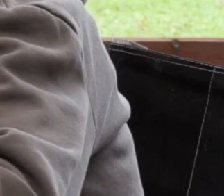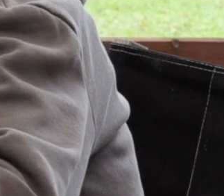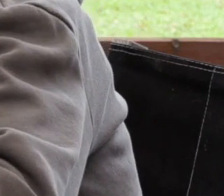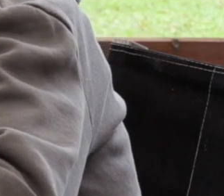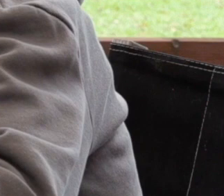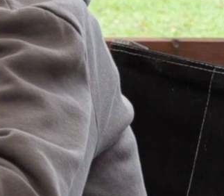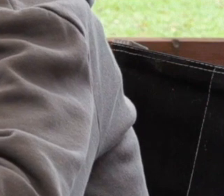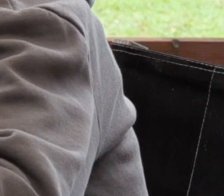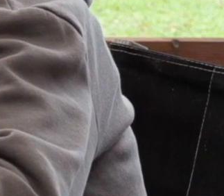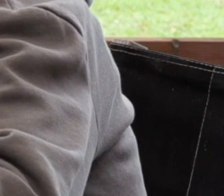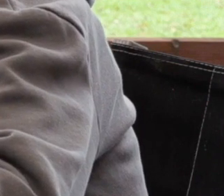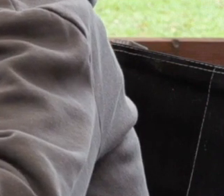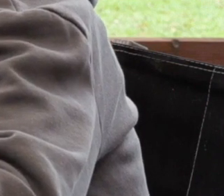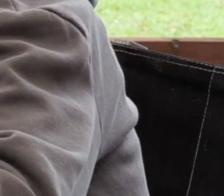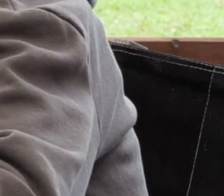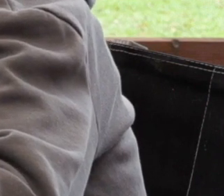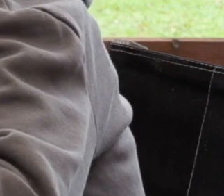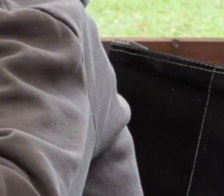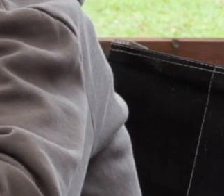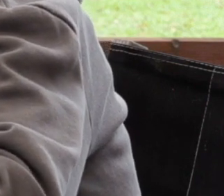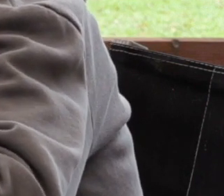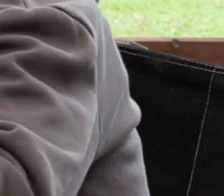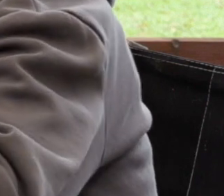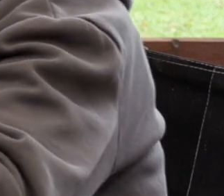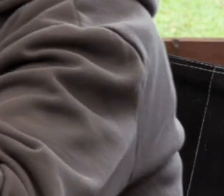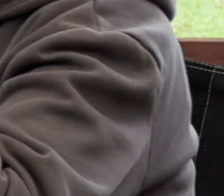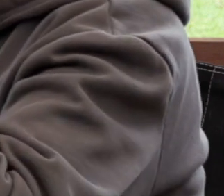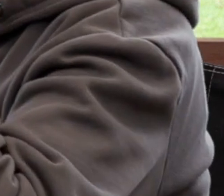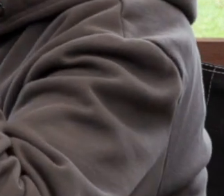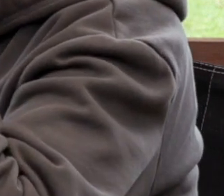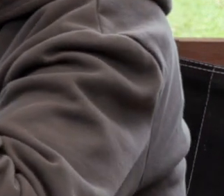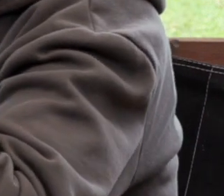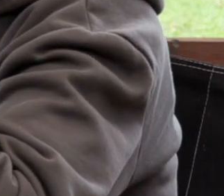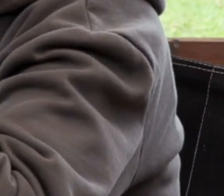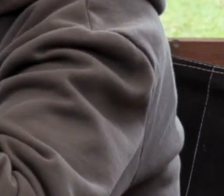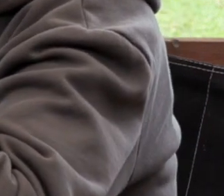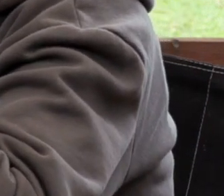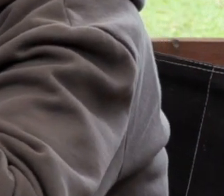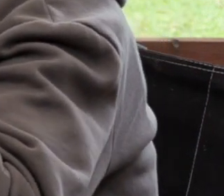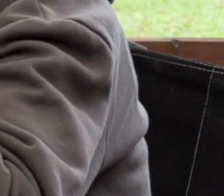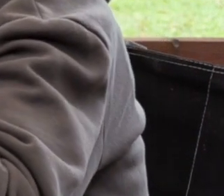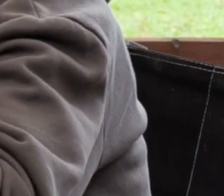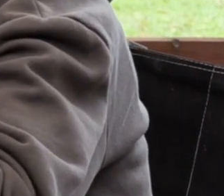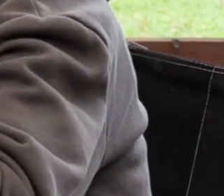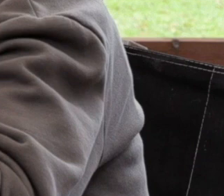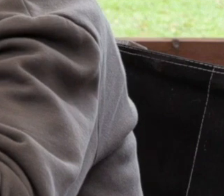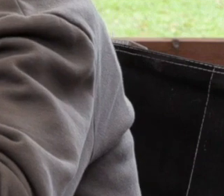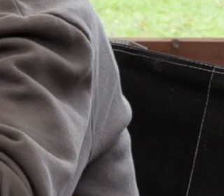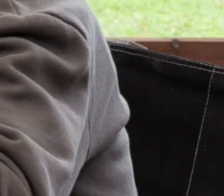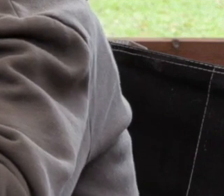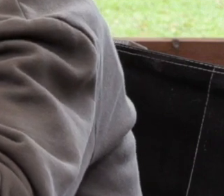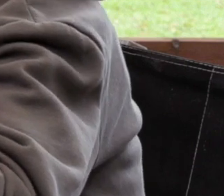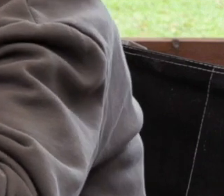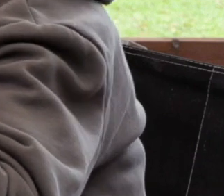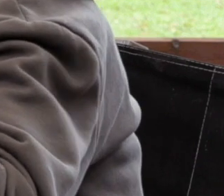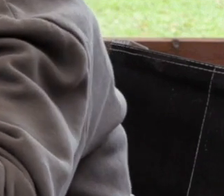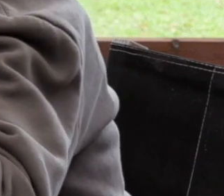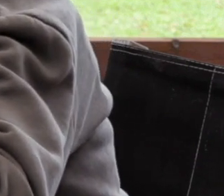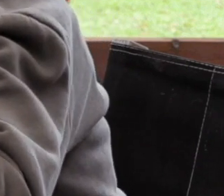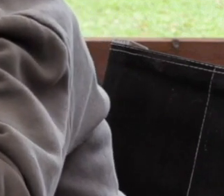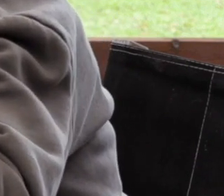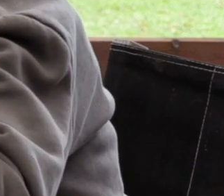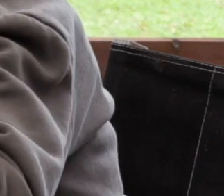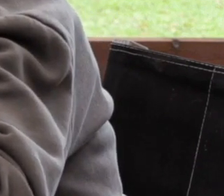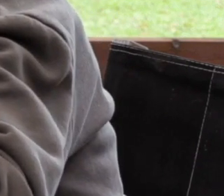I’ve got long hair, you’ve got short hair. >> Ha ha ha, ha ha ha.